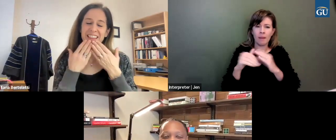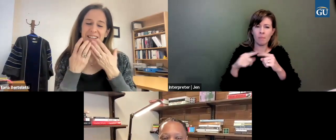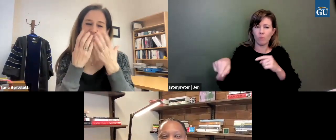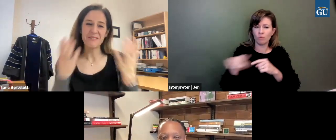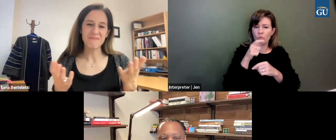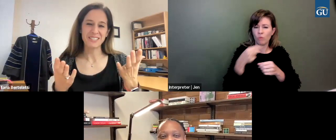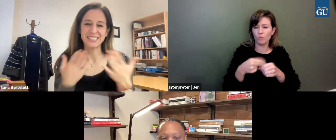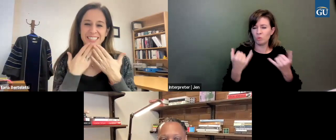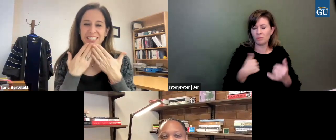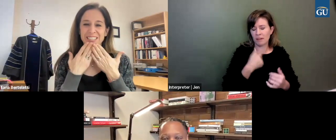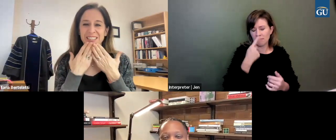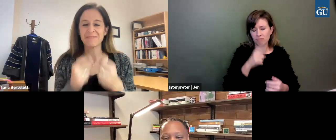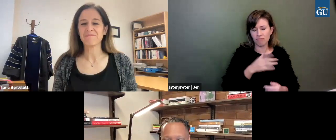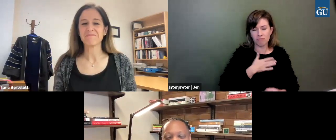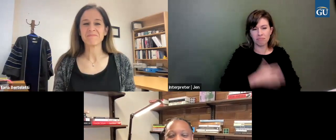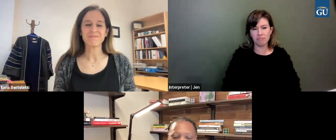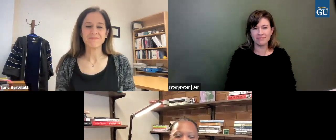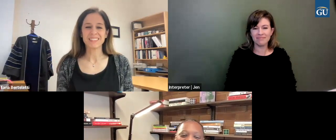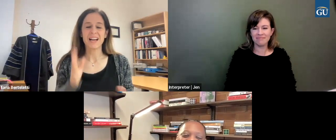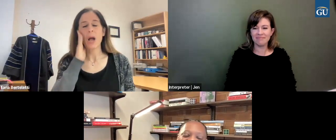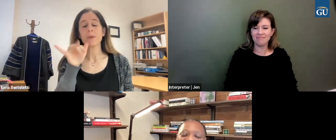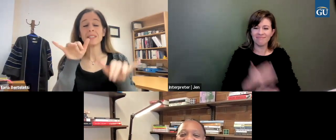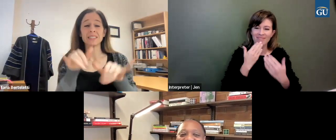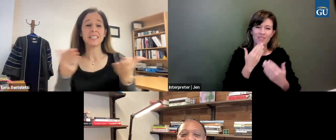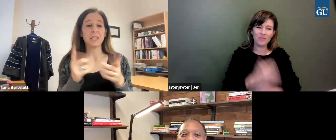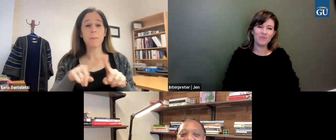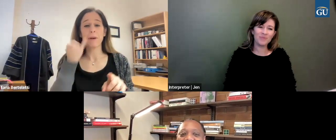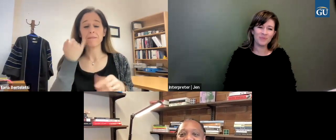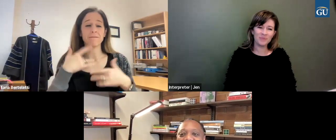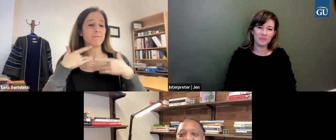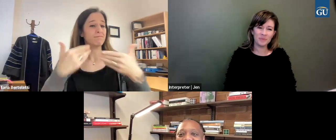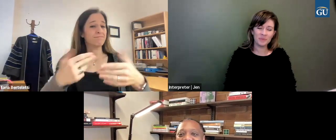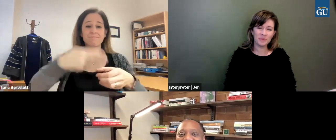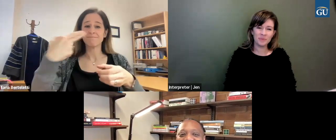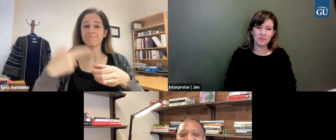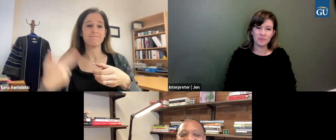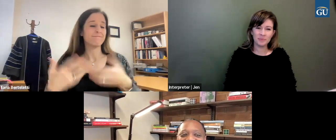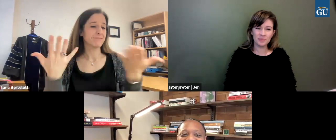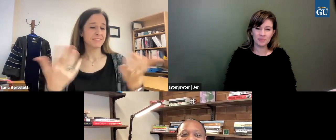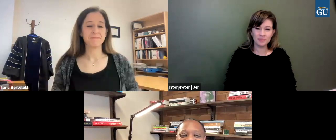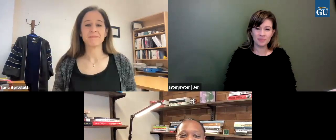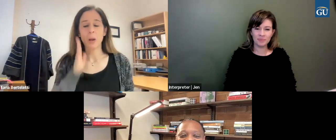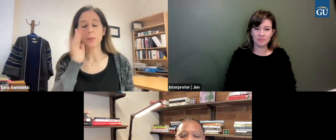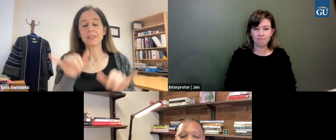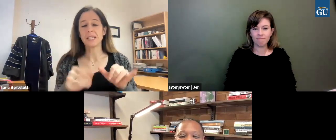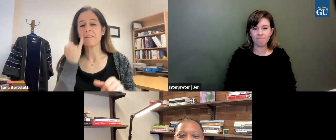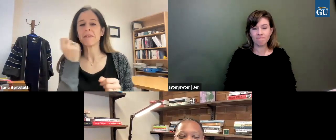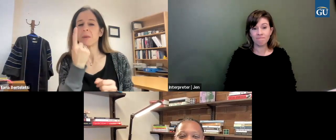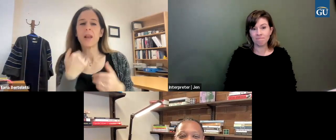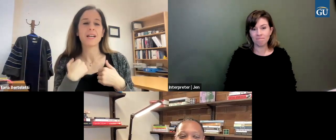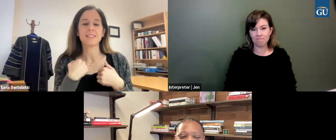you. » ILARIA BERTELETTI: All right . I will stay, but if anybody has any last questions for me